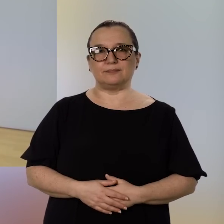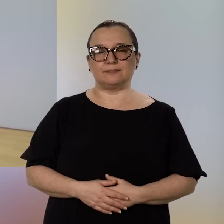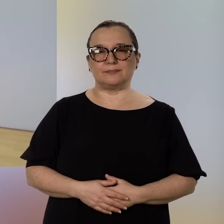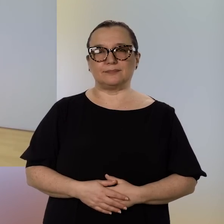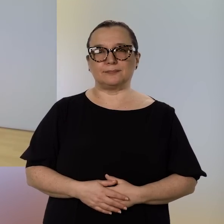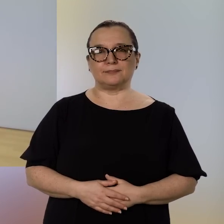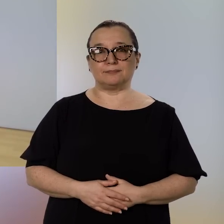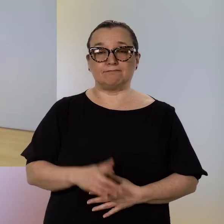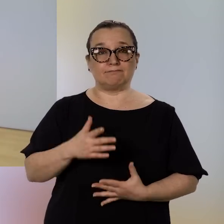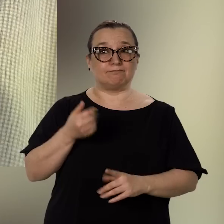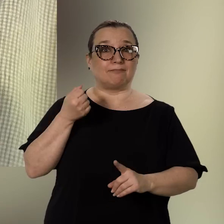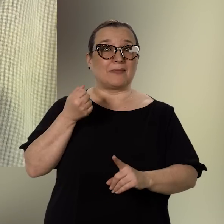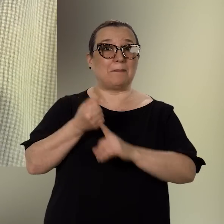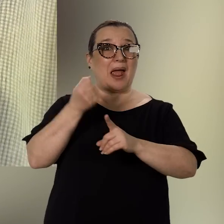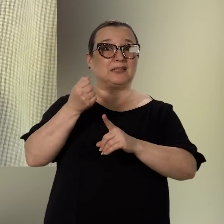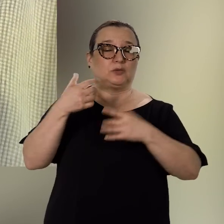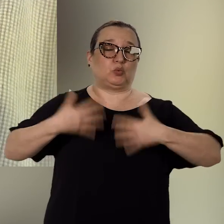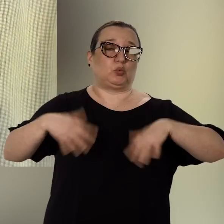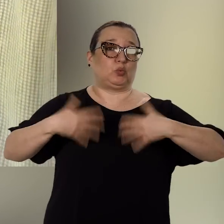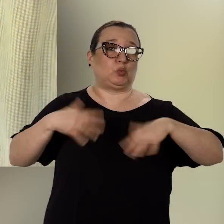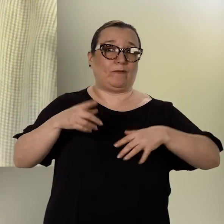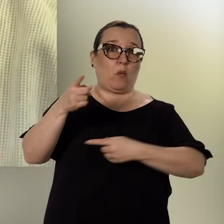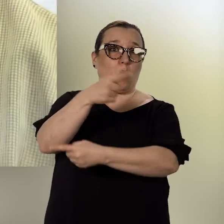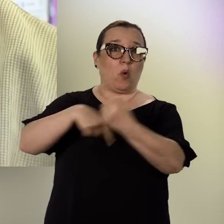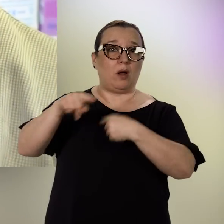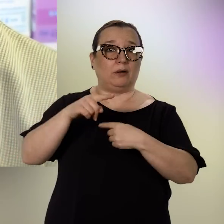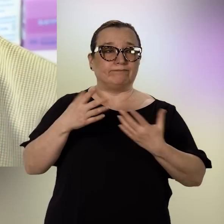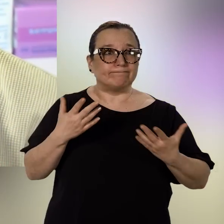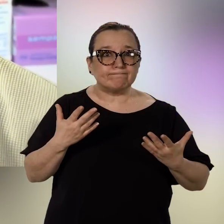speech [Demonstrating the artificial larynx] Hello,